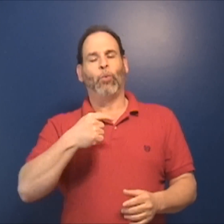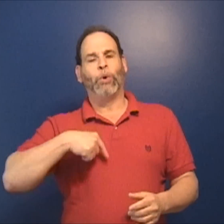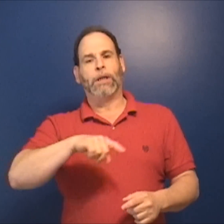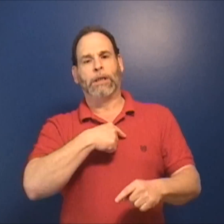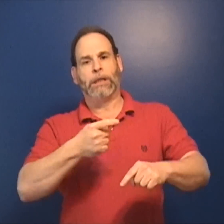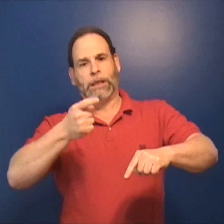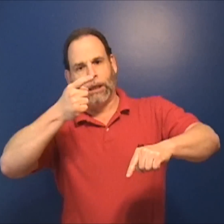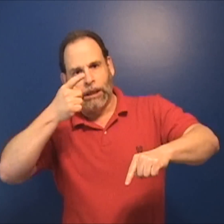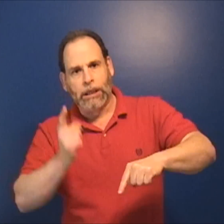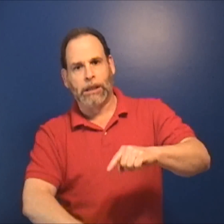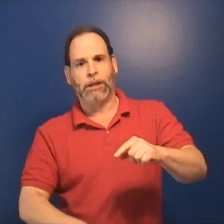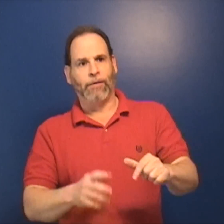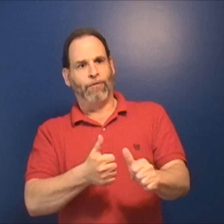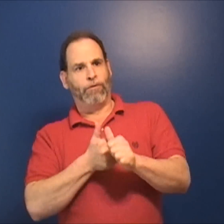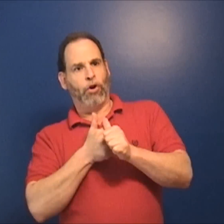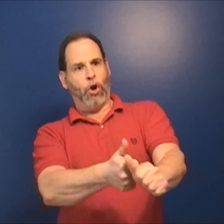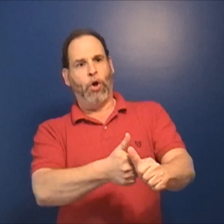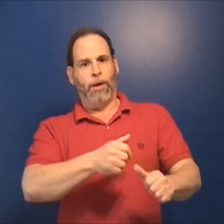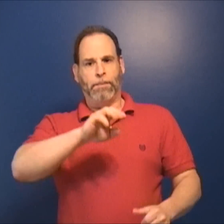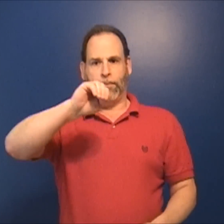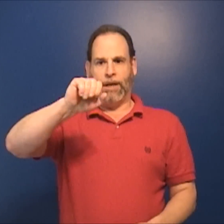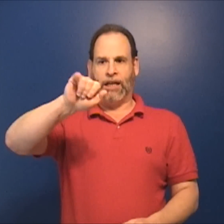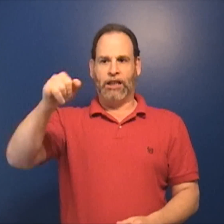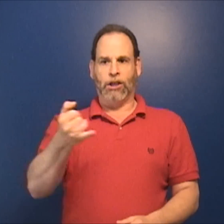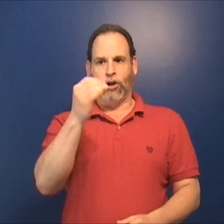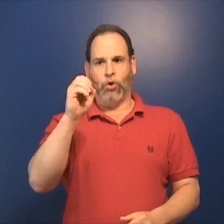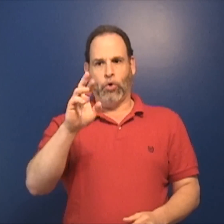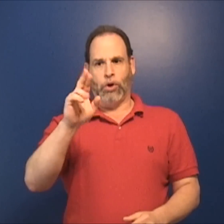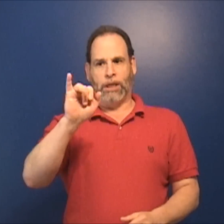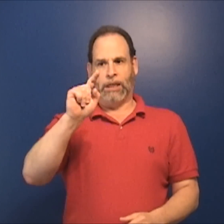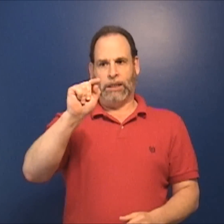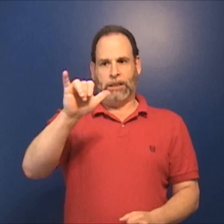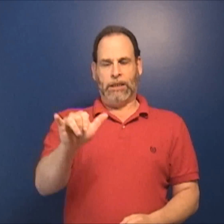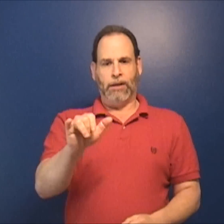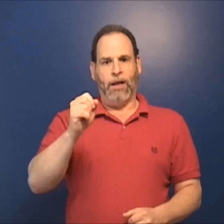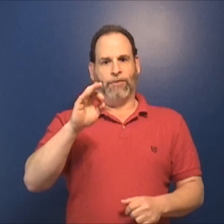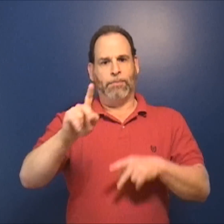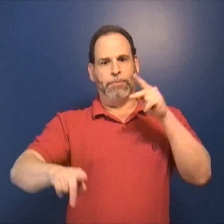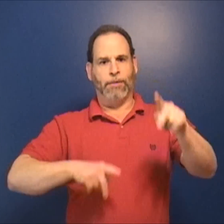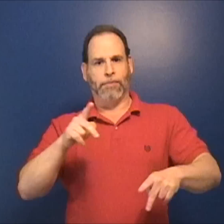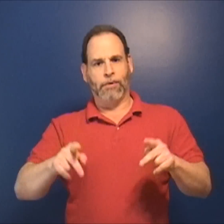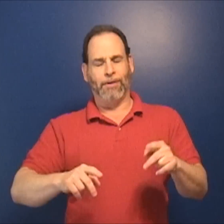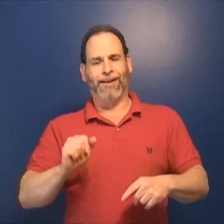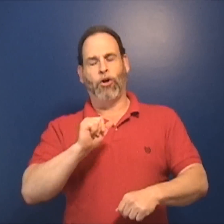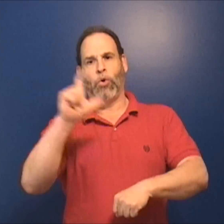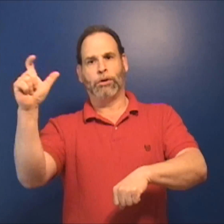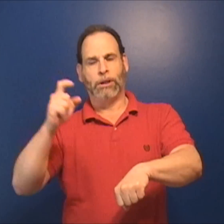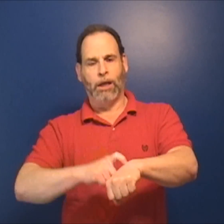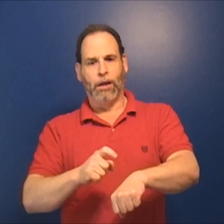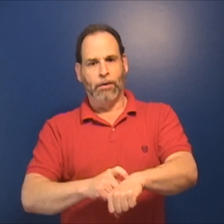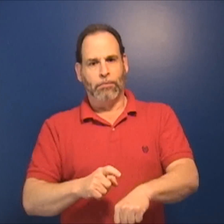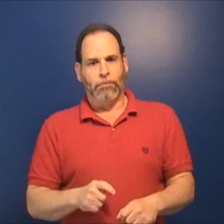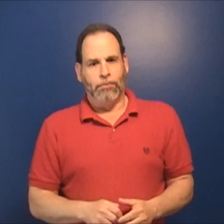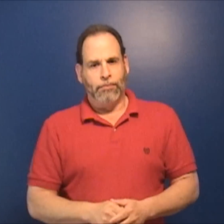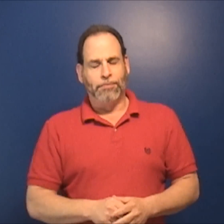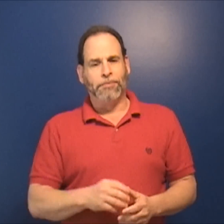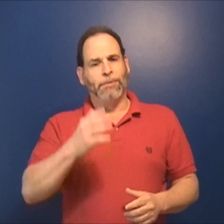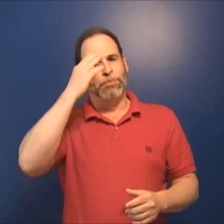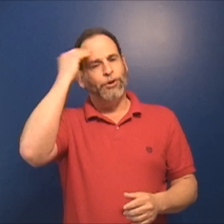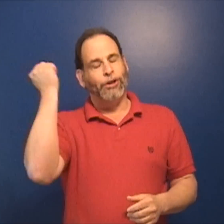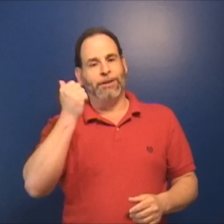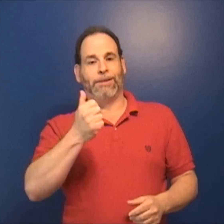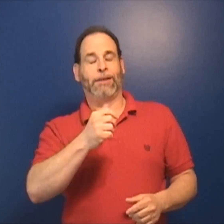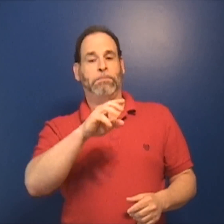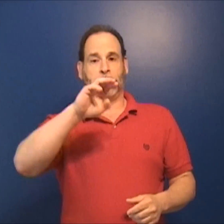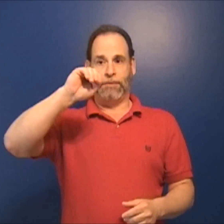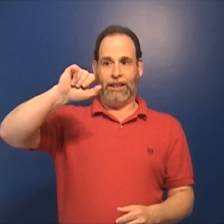We can't follow the majority of people at all times because the majority of people isn't always right. Let's look at the verse.